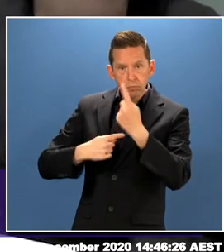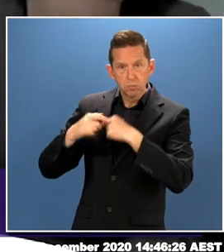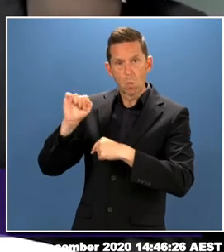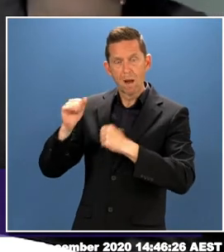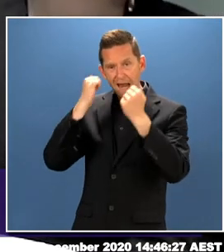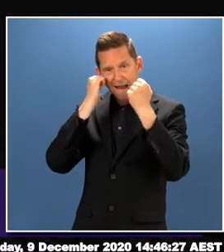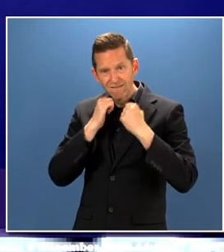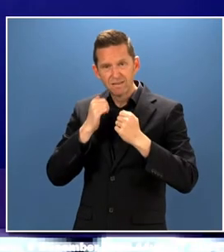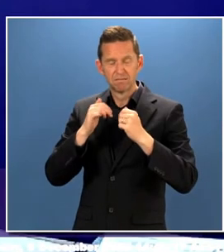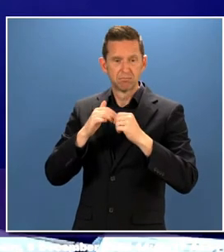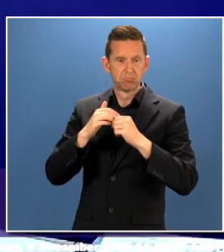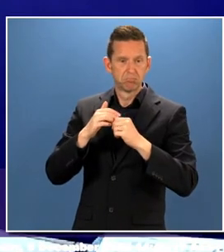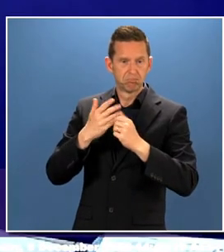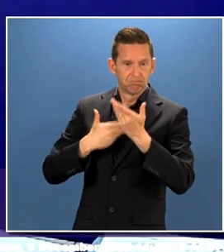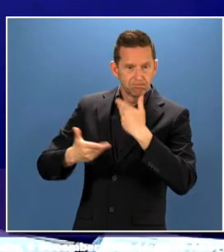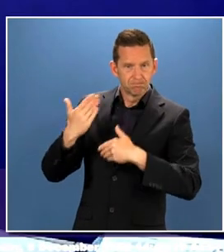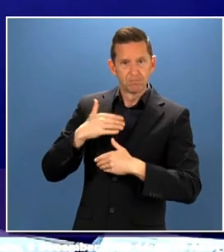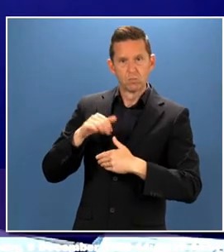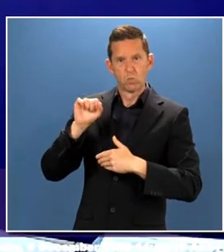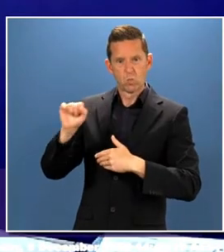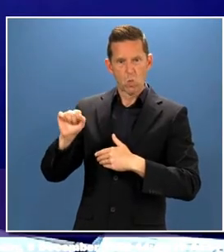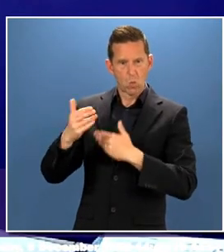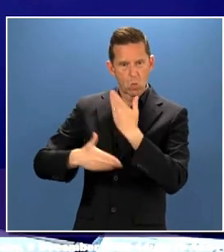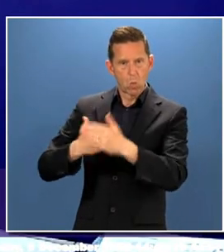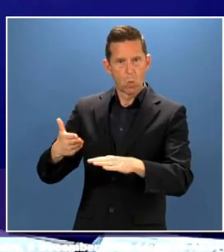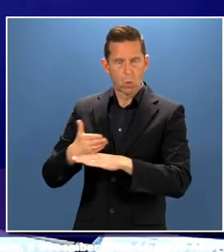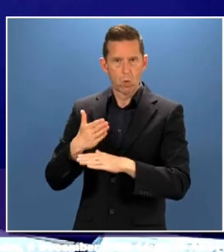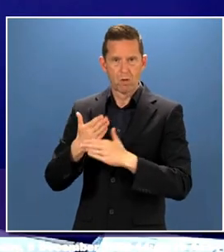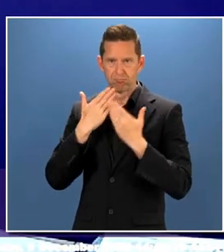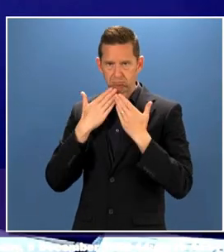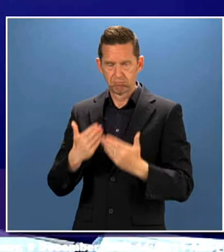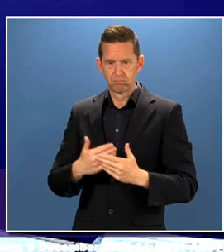We appreciate your work and also your willingness to assist